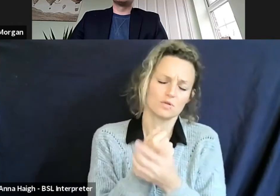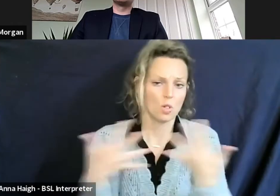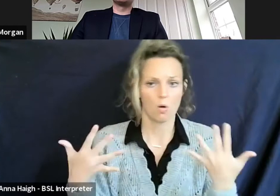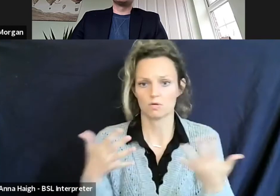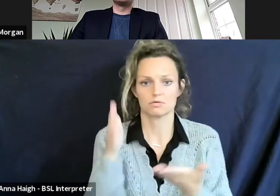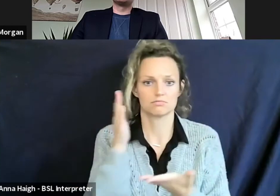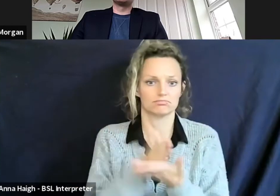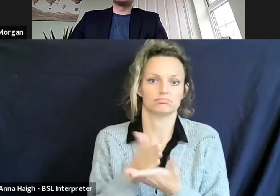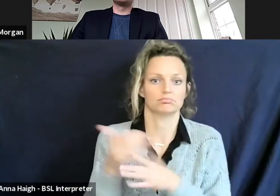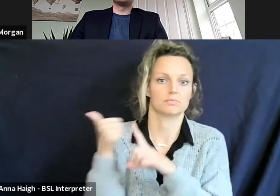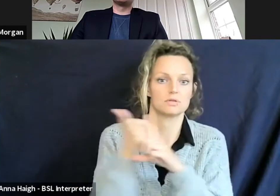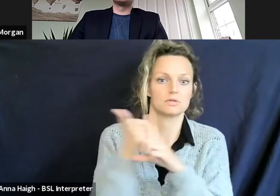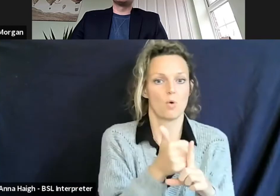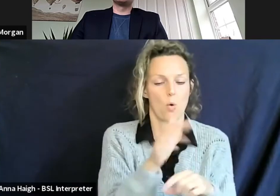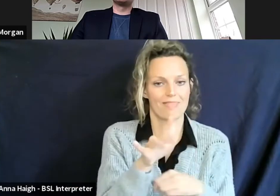You can join the sessions.